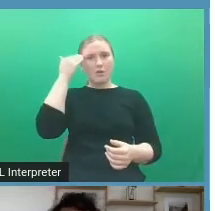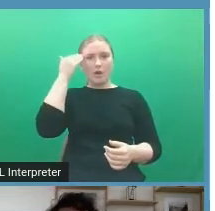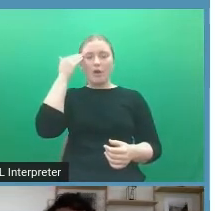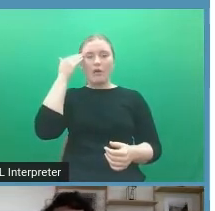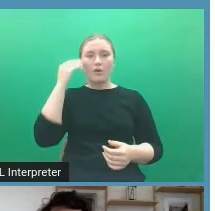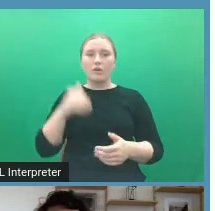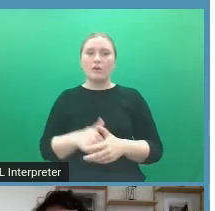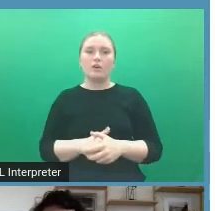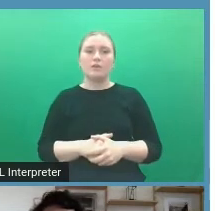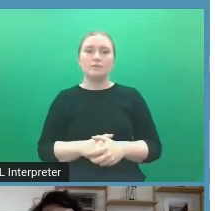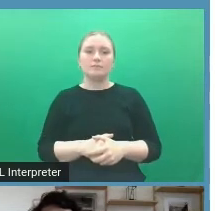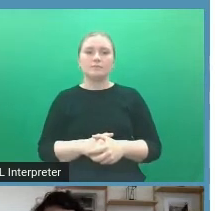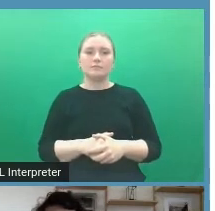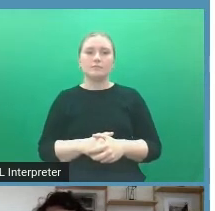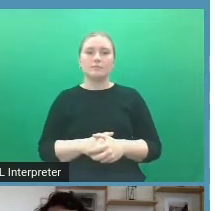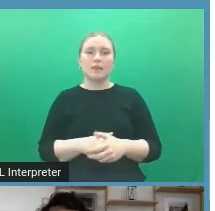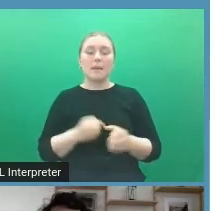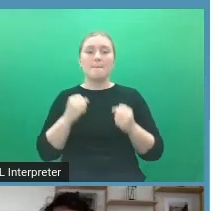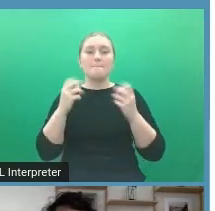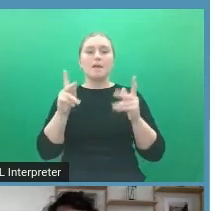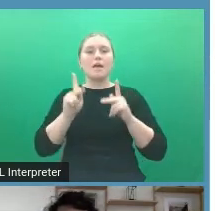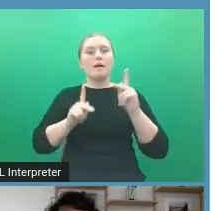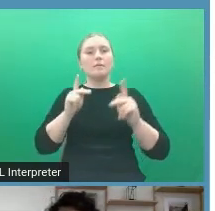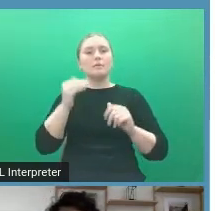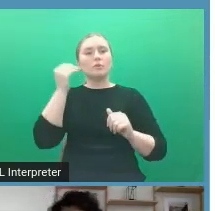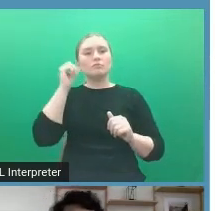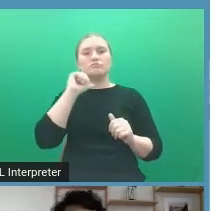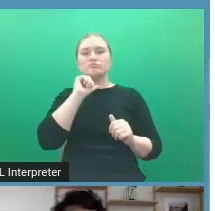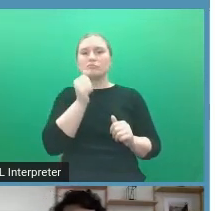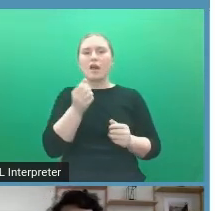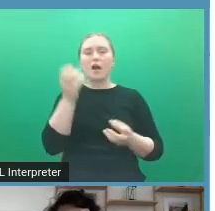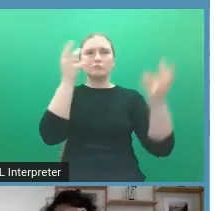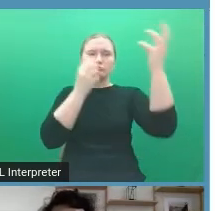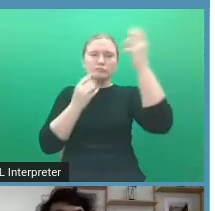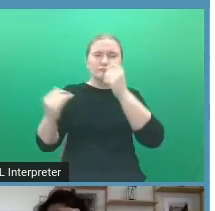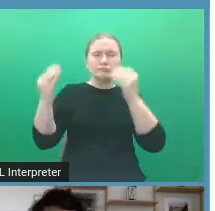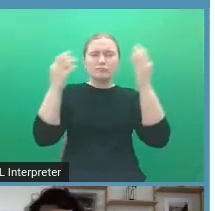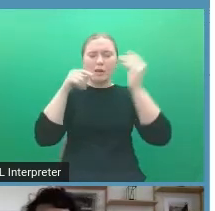we don't often think about them a lot in terms of maybe something the visitor would be interested